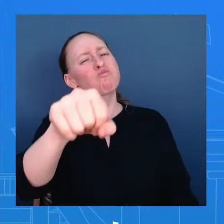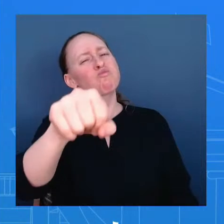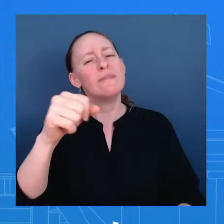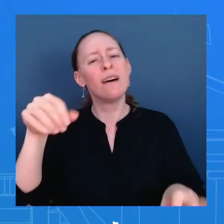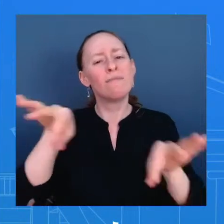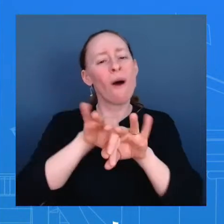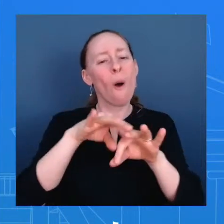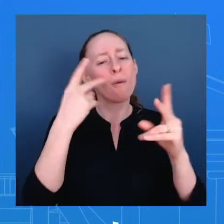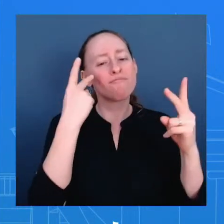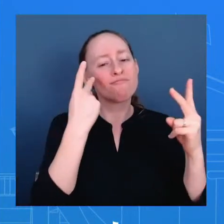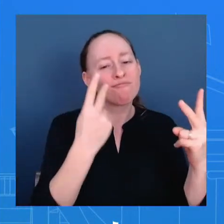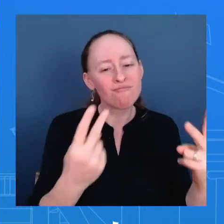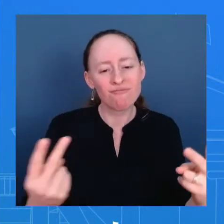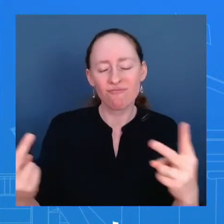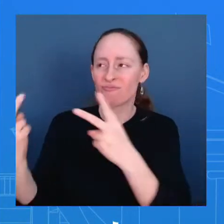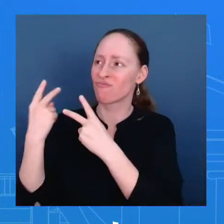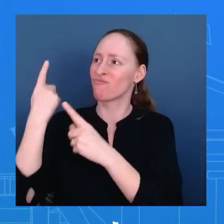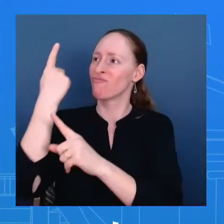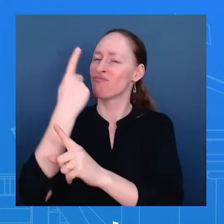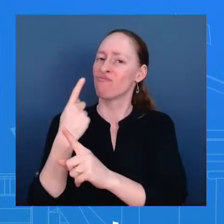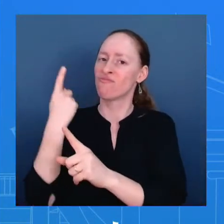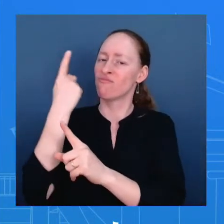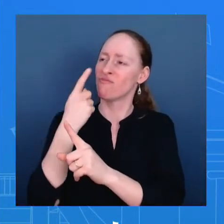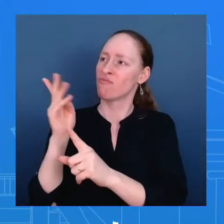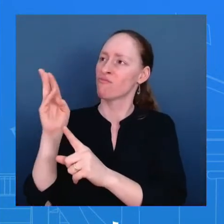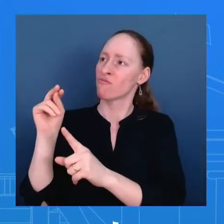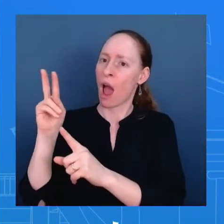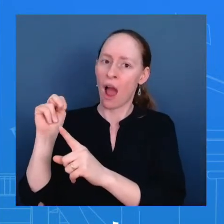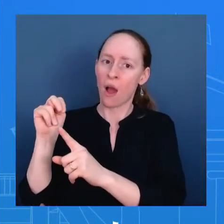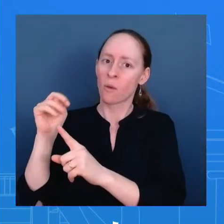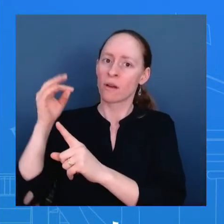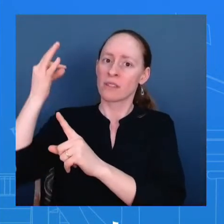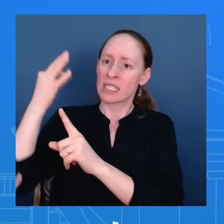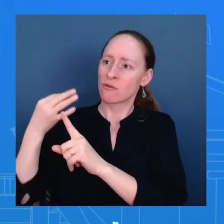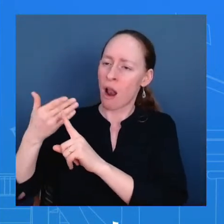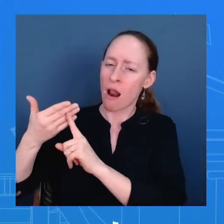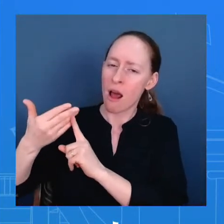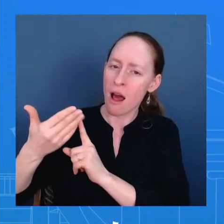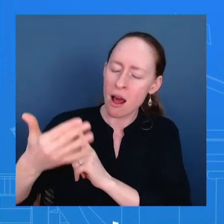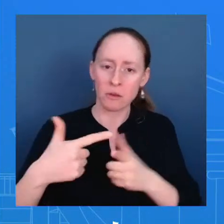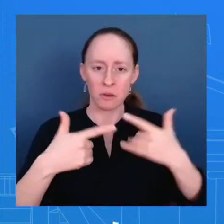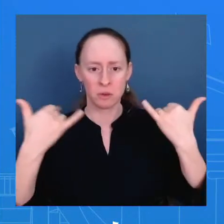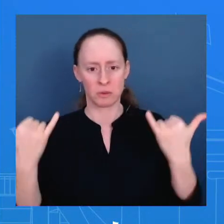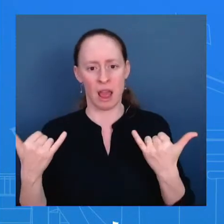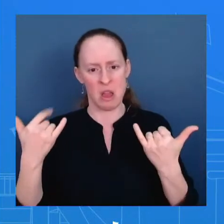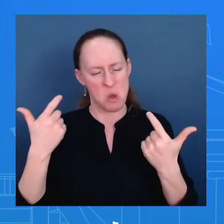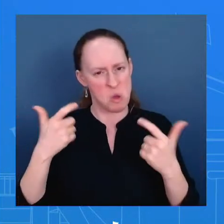but how, indeed, the President is making history every single day. That's the feedback I get from people. And I think that we're going to -- we're going to focus --